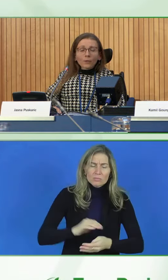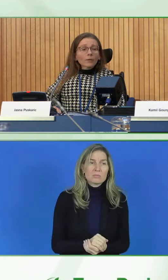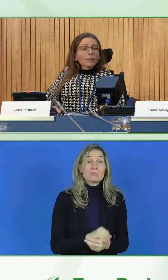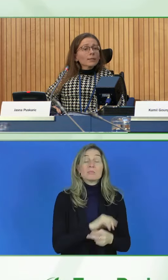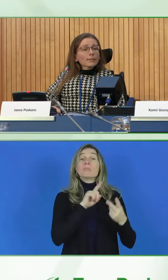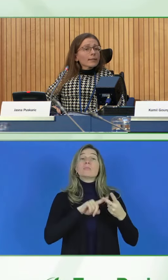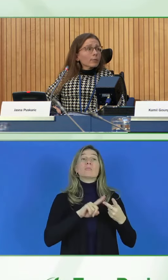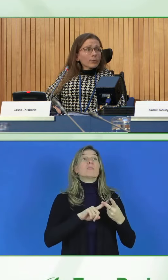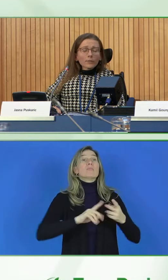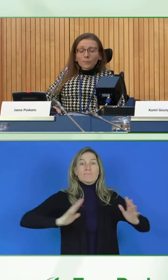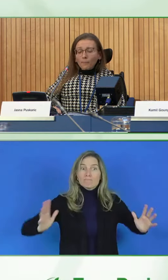Next slide, please.